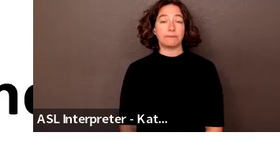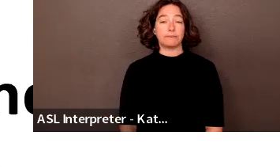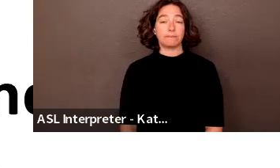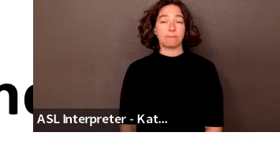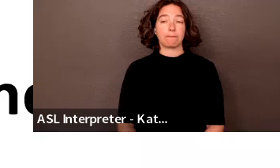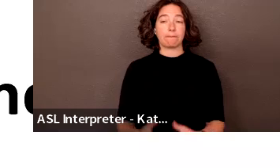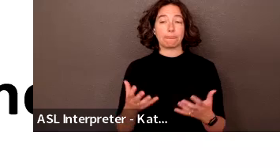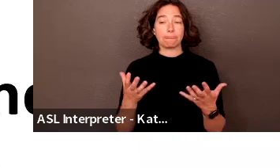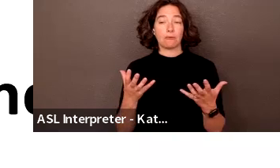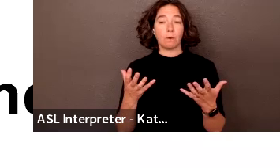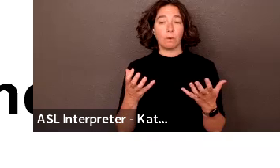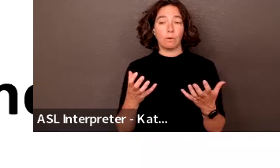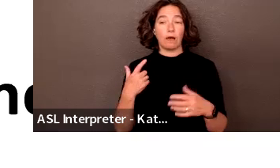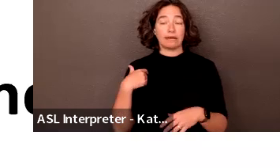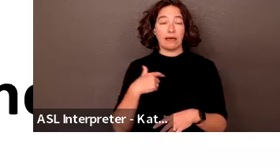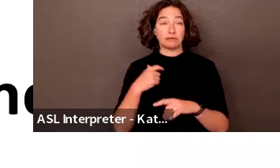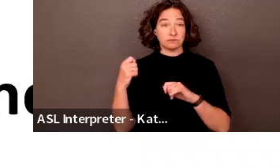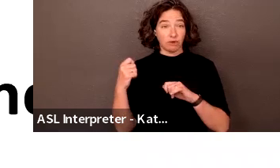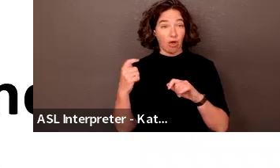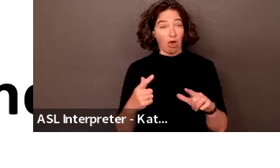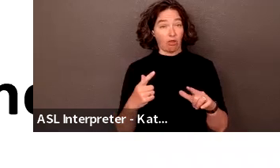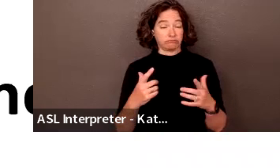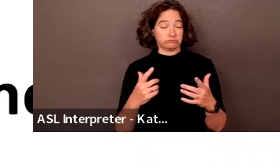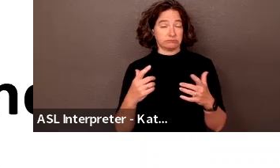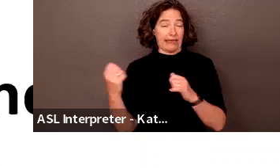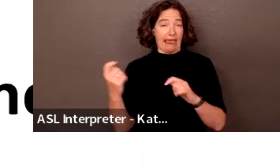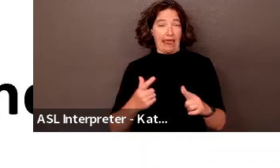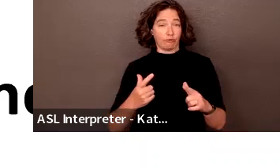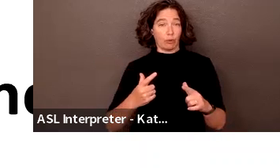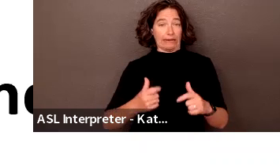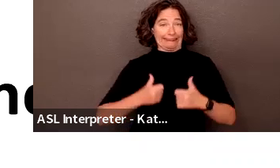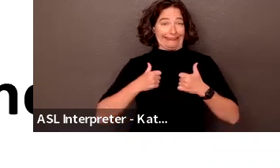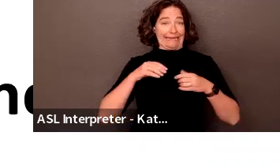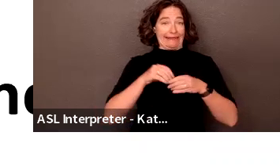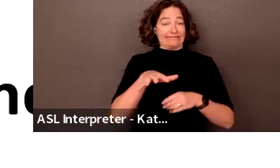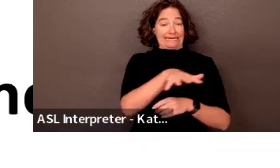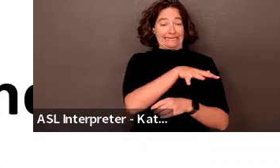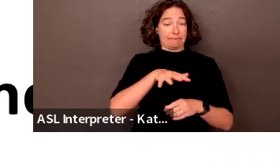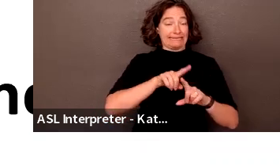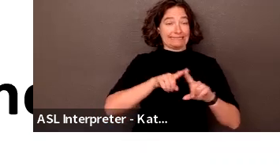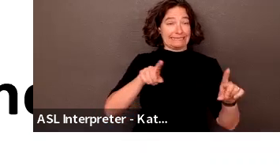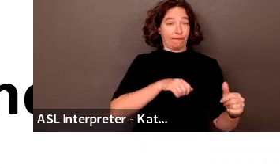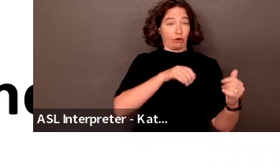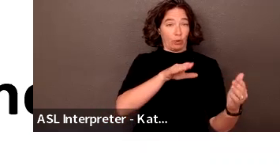opportunities to -- to attend equally.